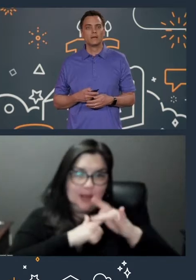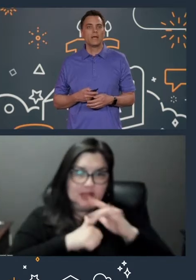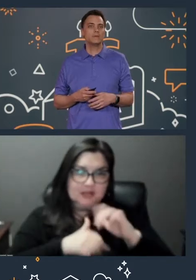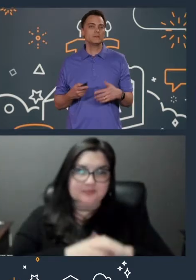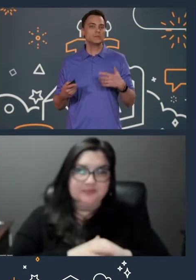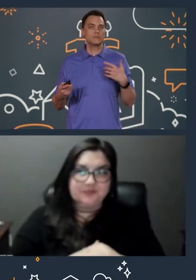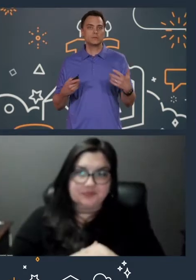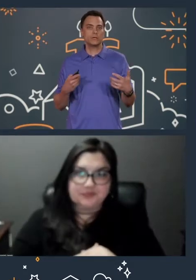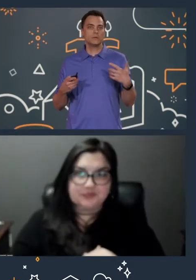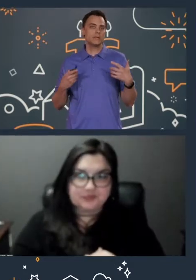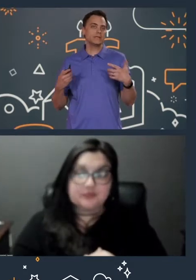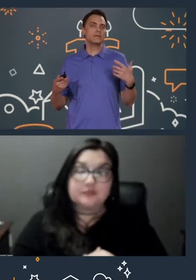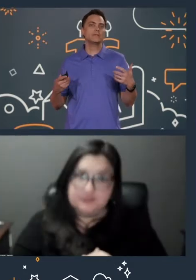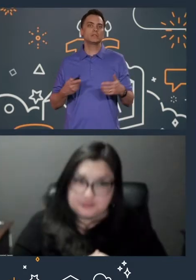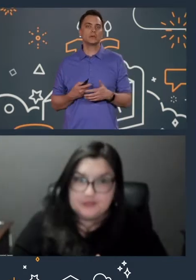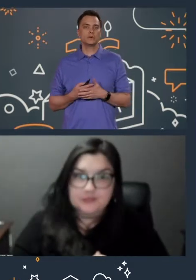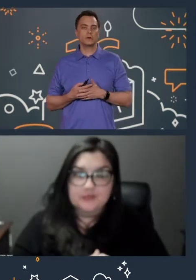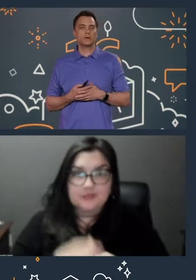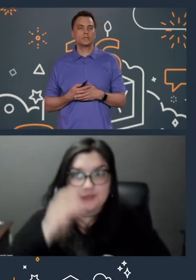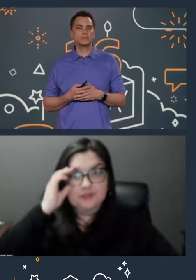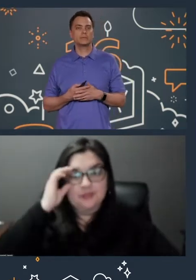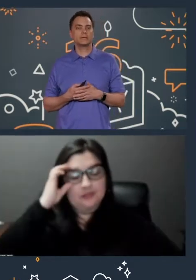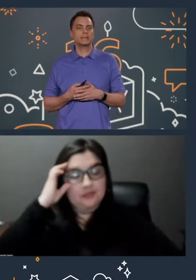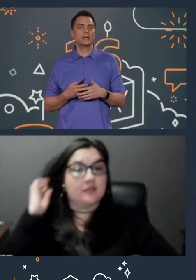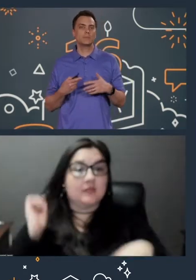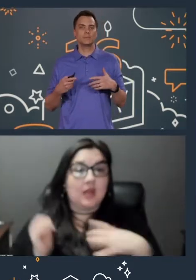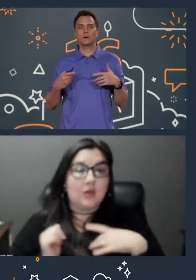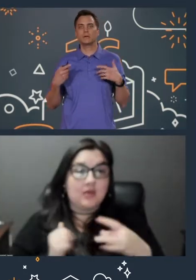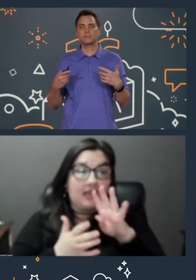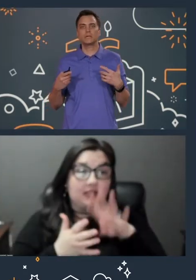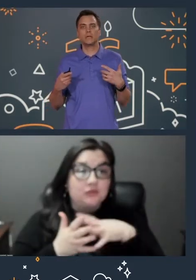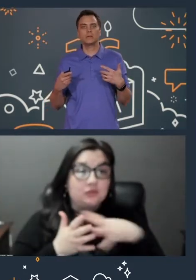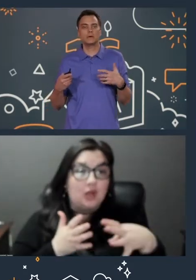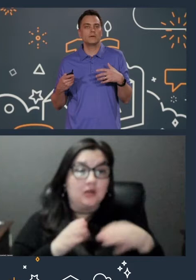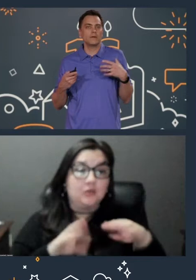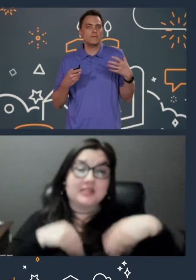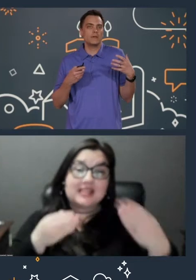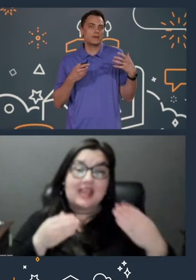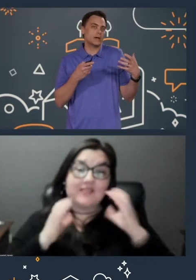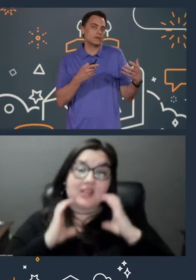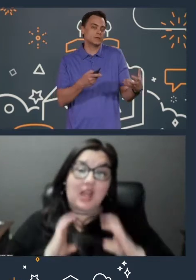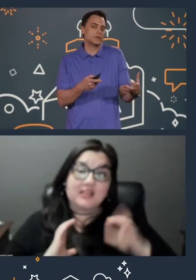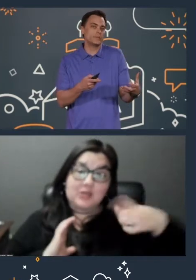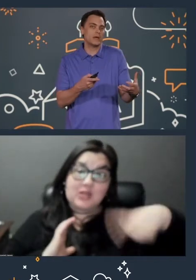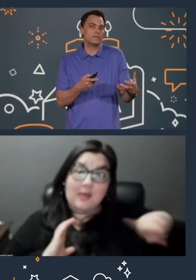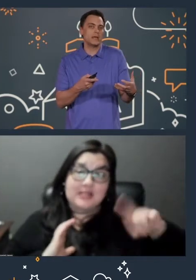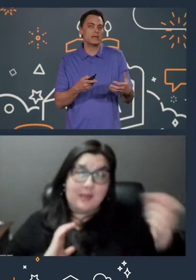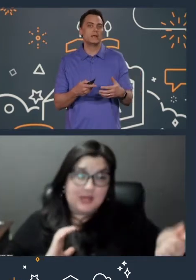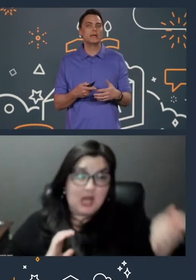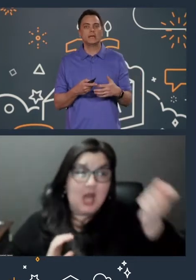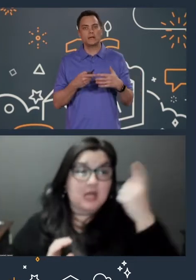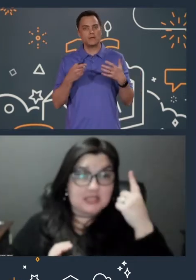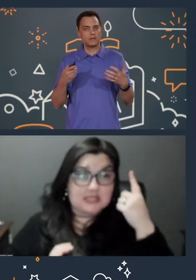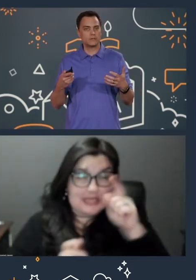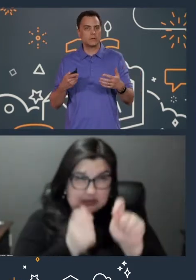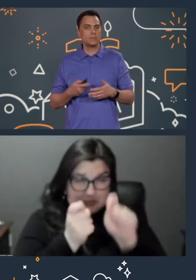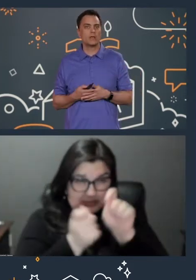And this is just, we like to give this chart to our customers because it helps them understand, you know, if I've got a certain amount of data and I've got a certain amount